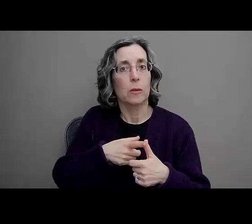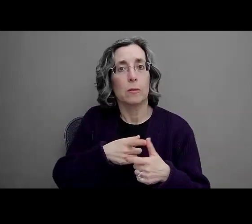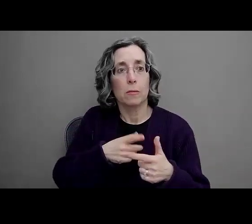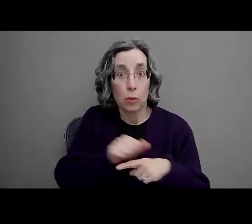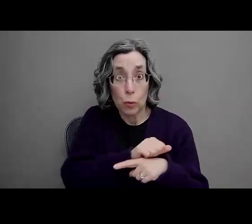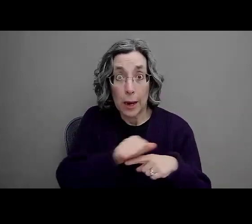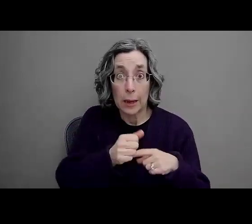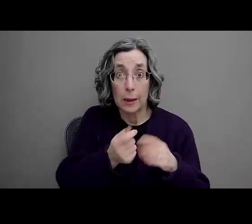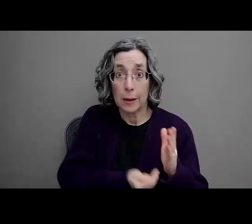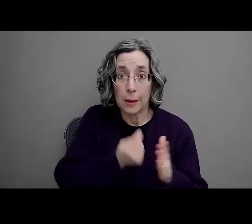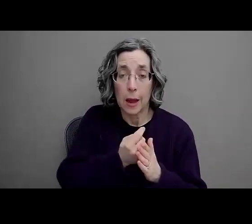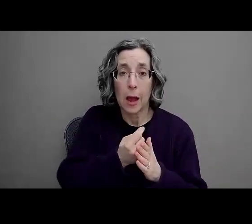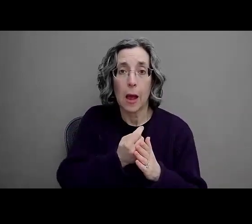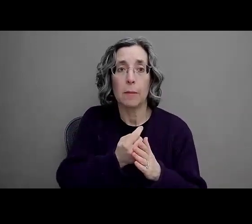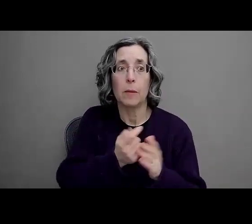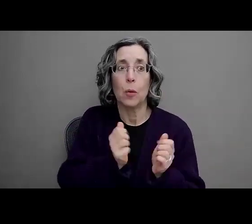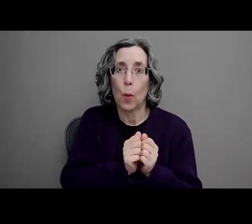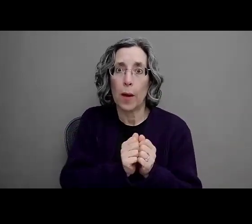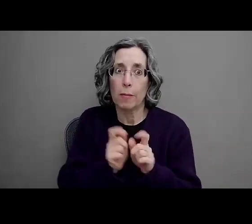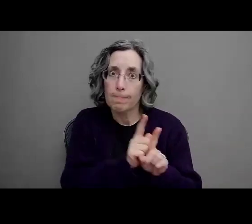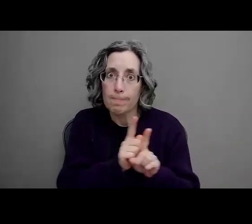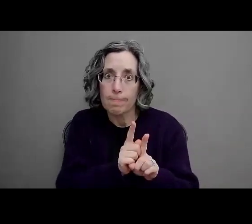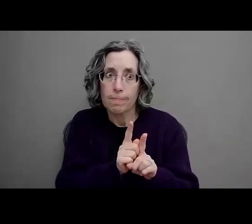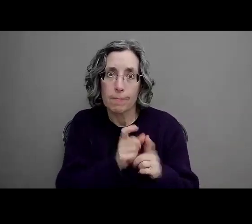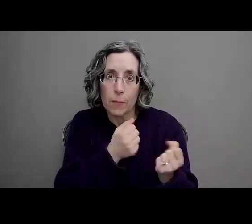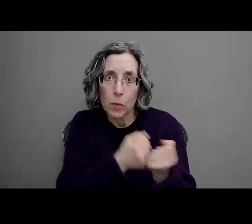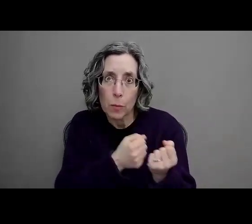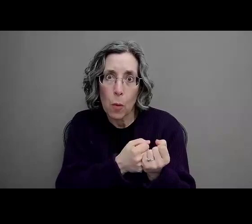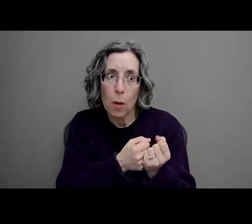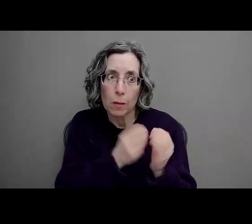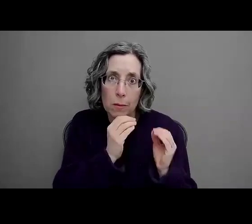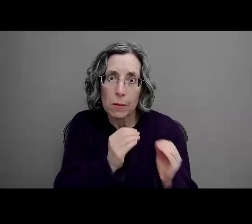should have support and mentoring during their training